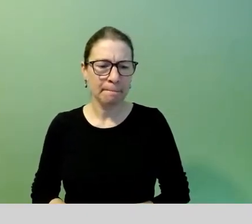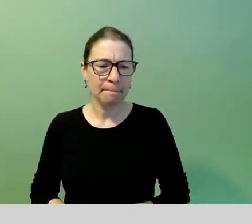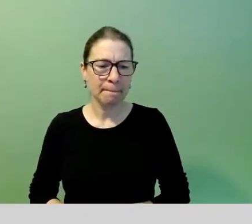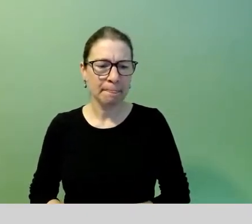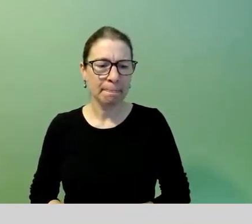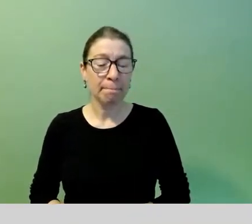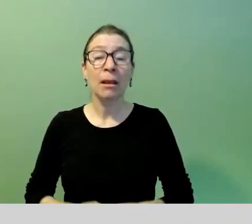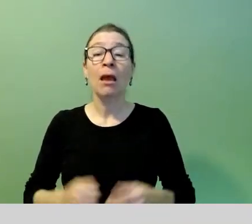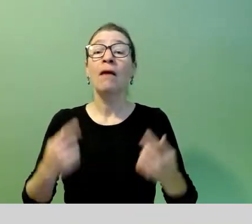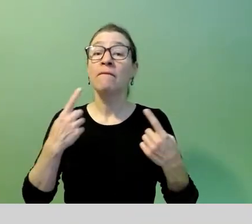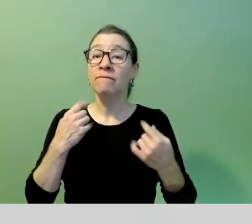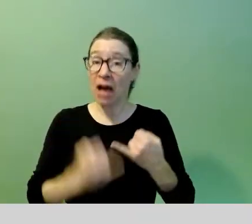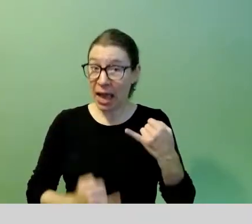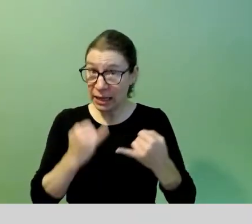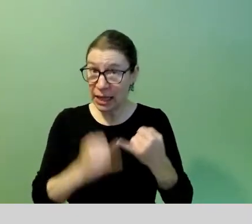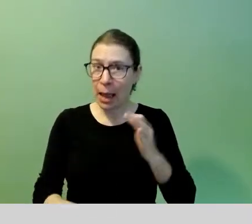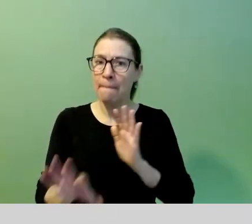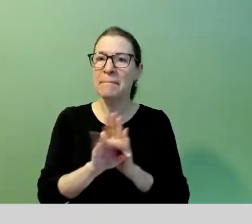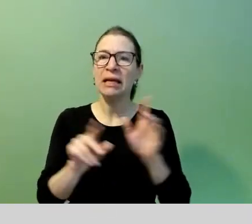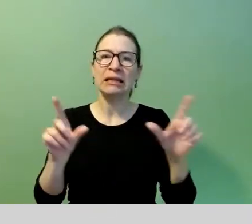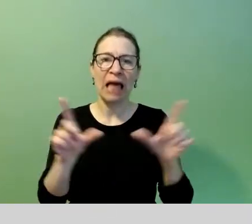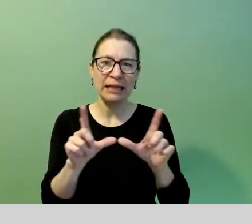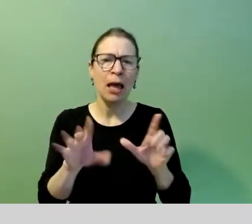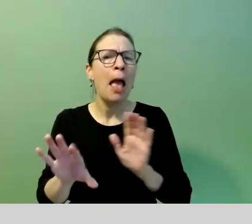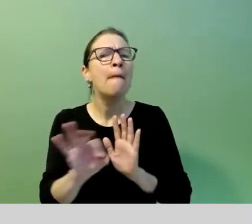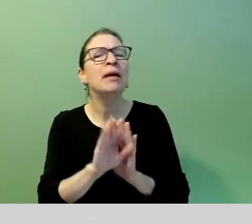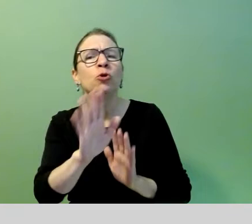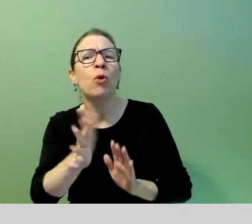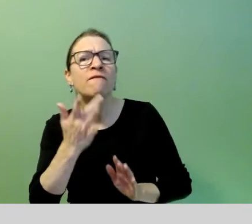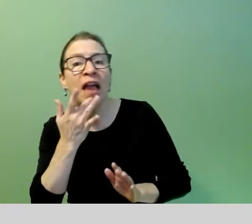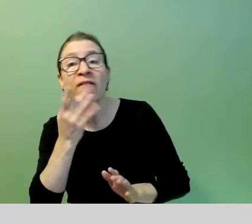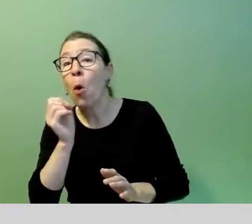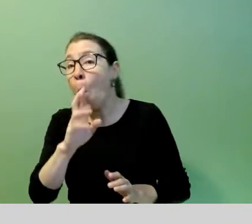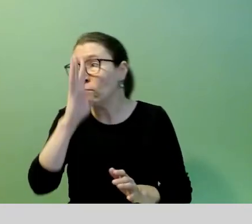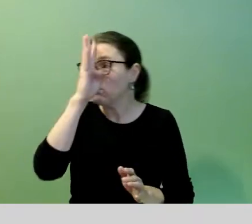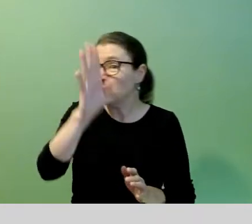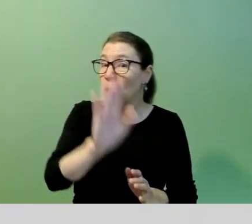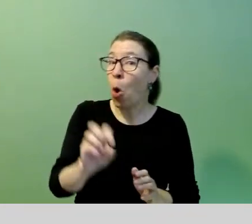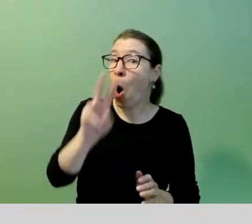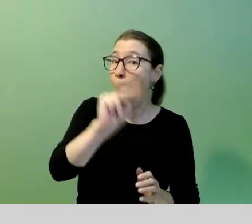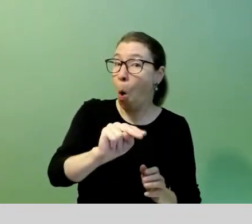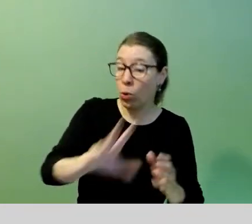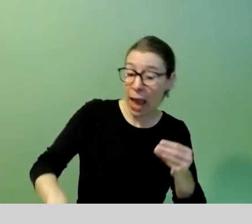Finally, we need to pick a license, pick your favorite, or add your own with option nine other.